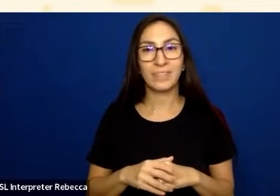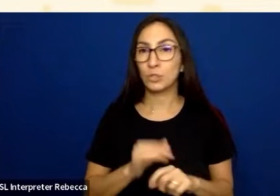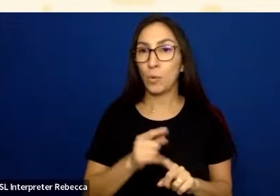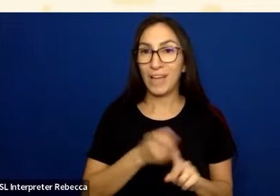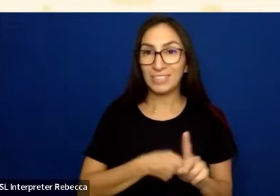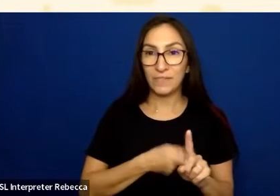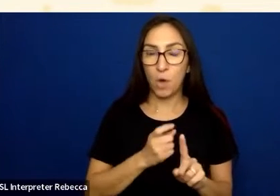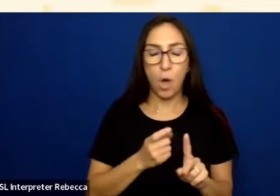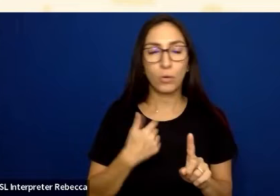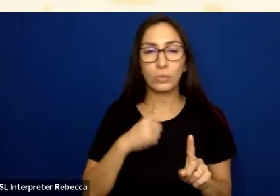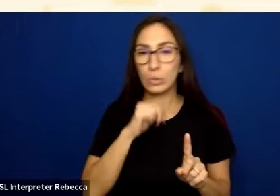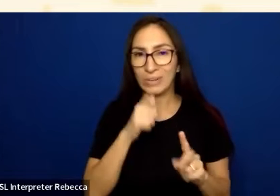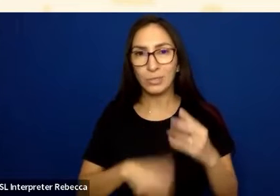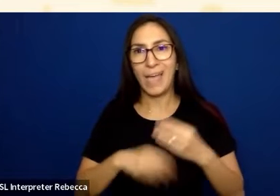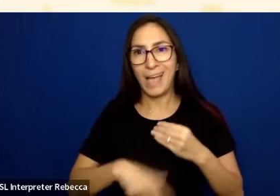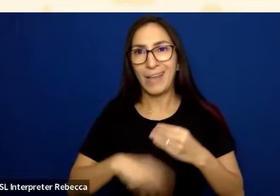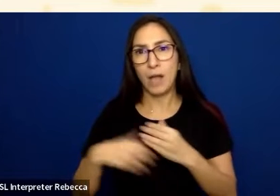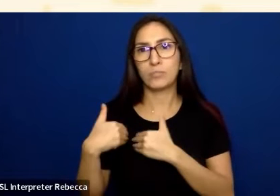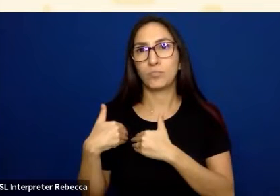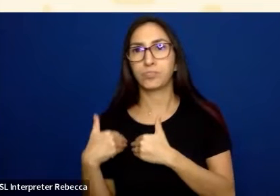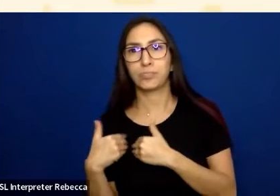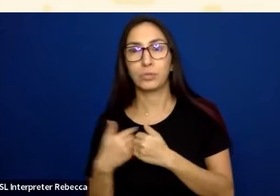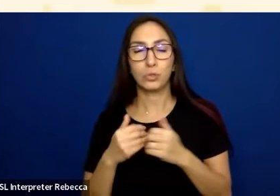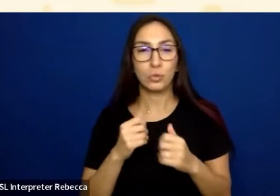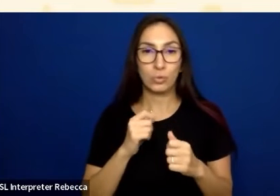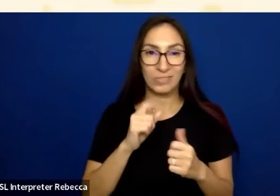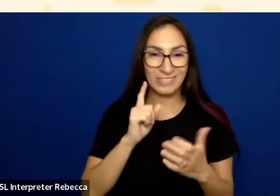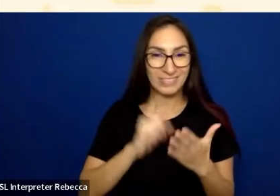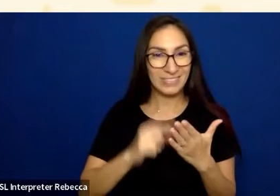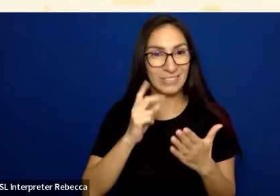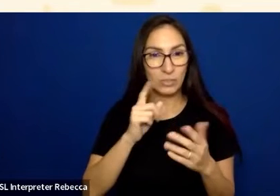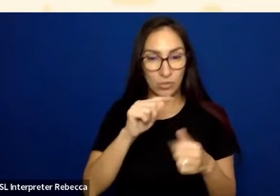that these elements can be navigated with a keyboard.